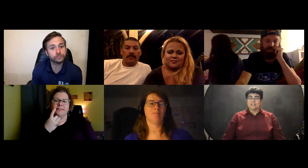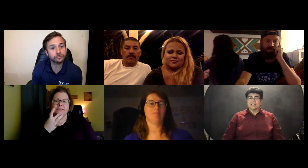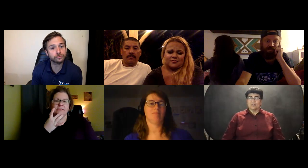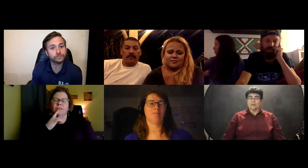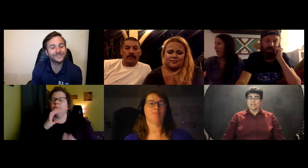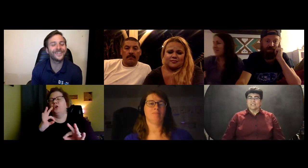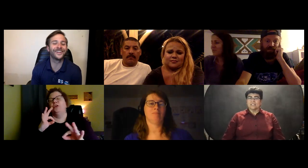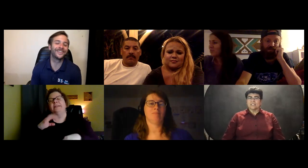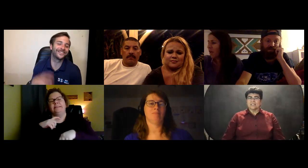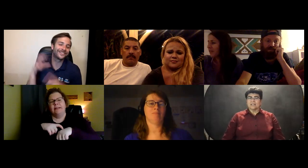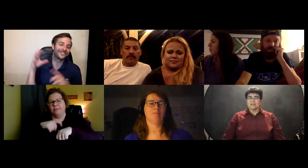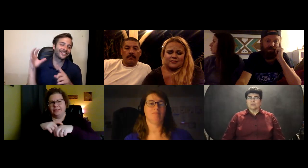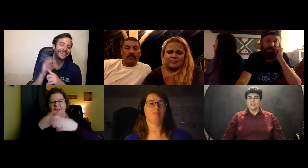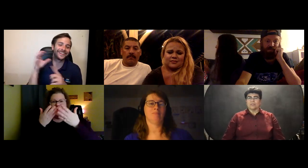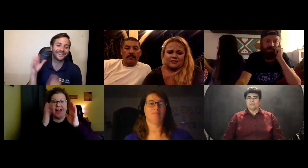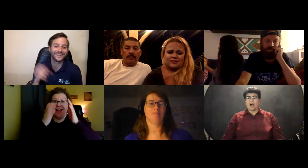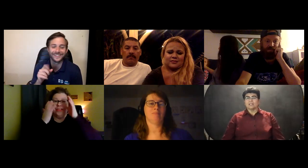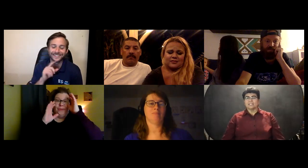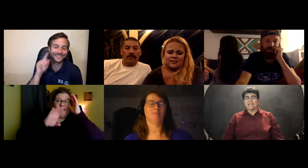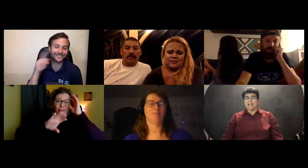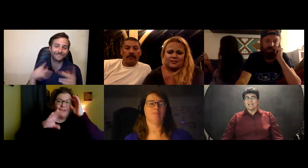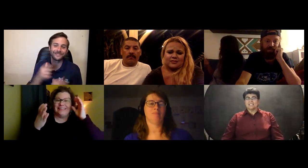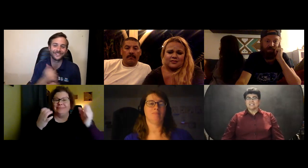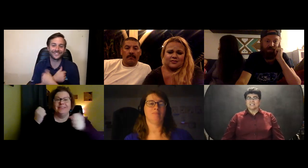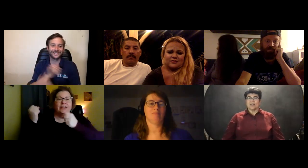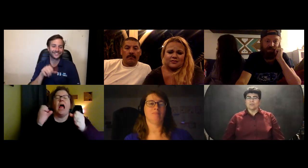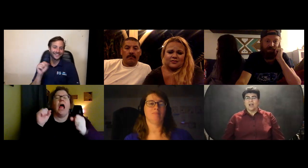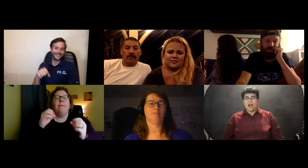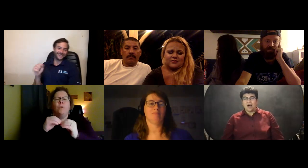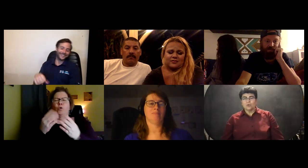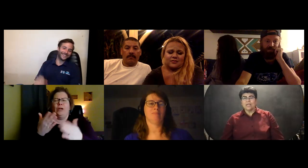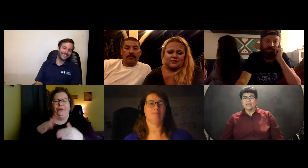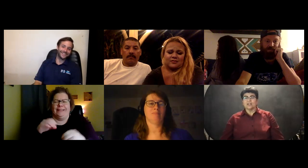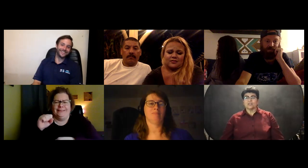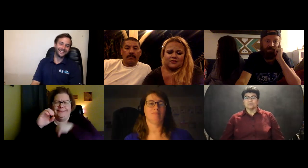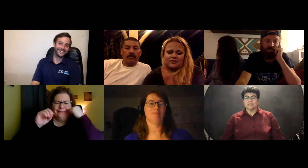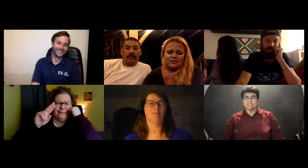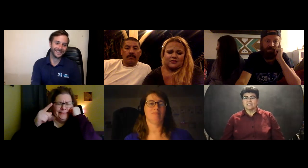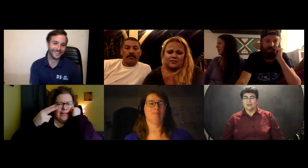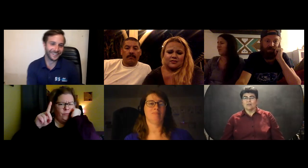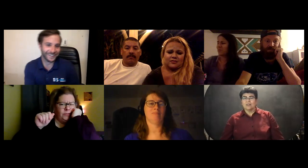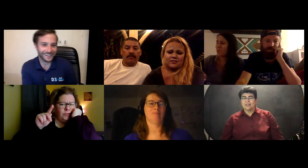you know it's with holiday lights like with halloween and christmas you